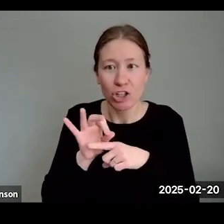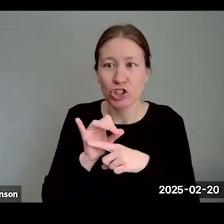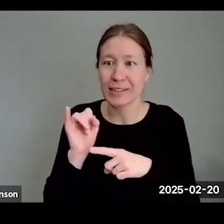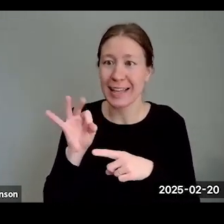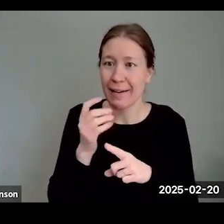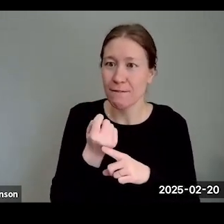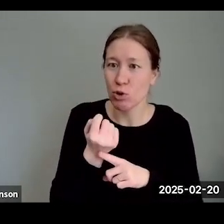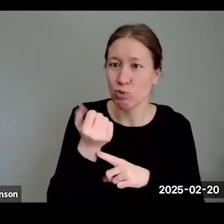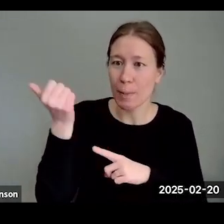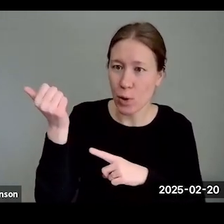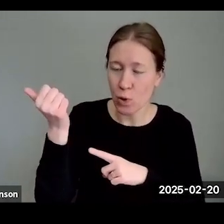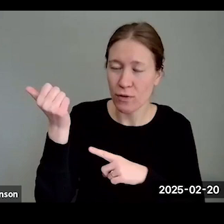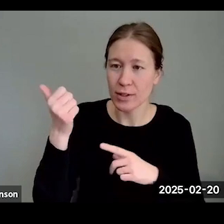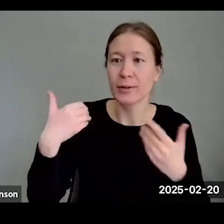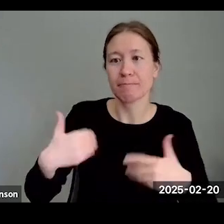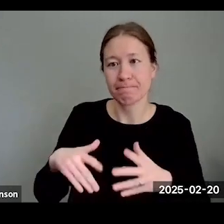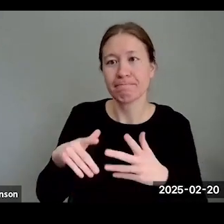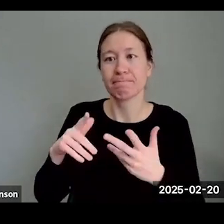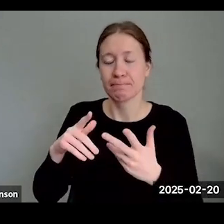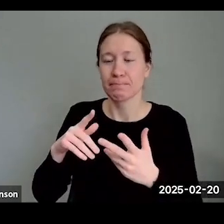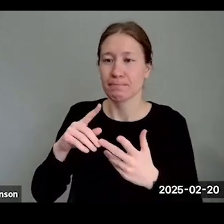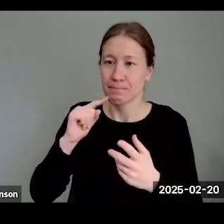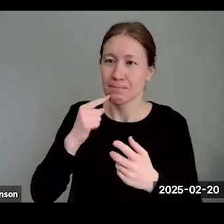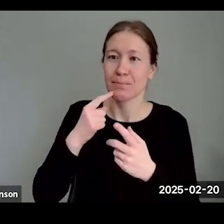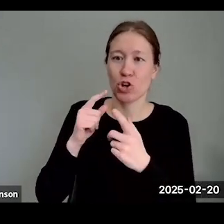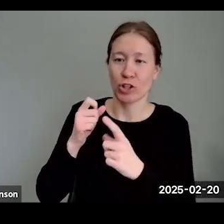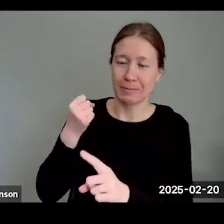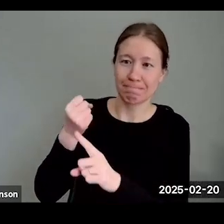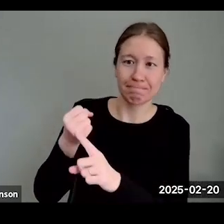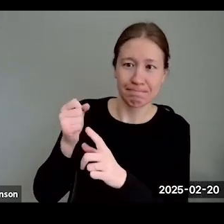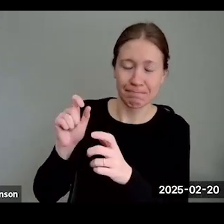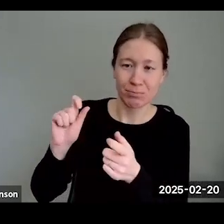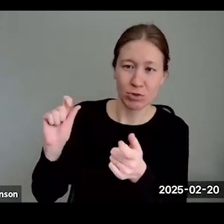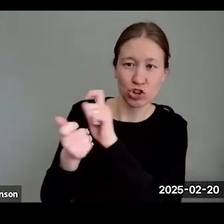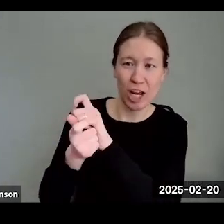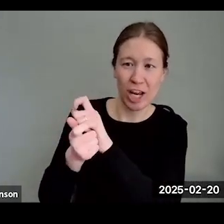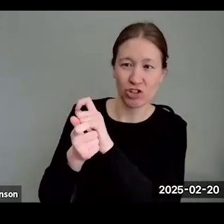it's fundamentally altering how this role is completed.